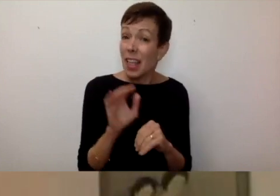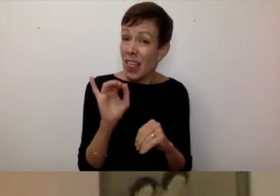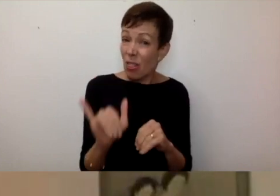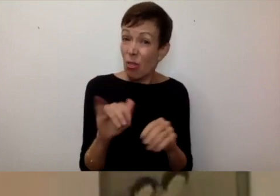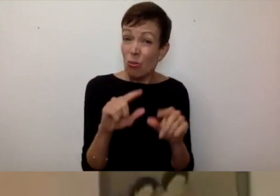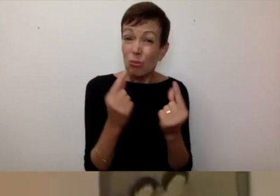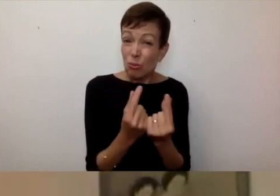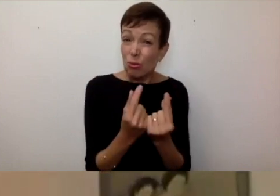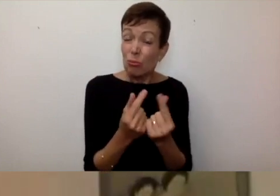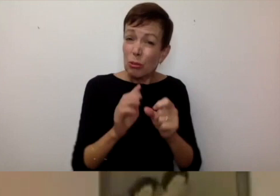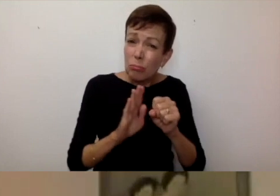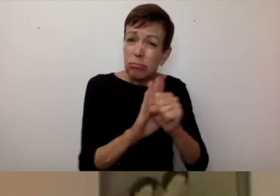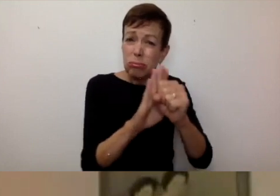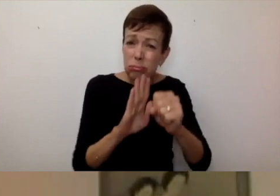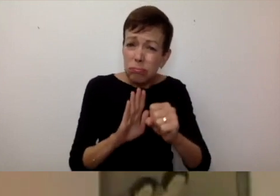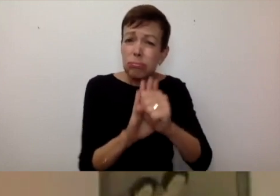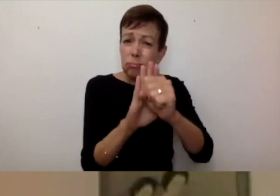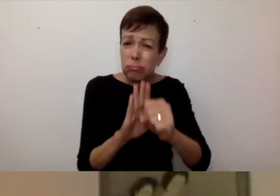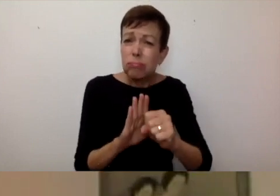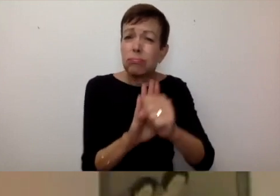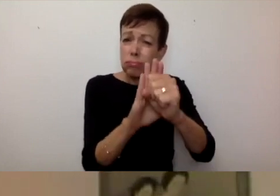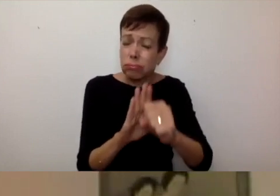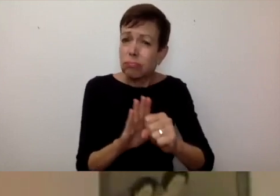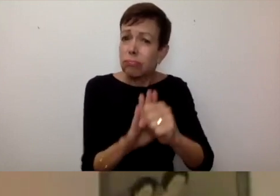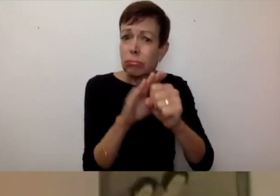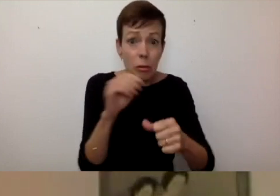also pushed ottawa recently to extend the pandemics